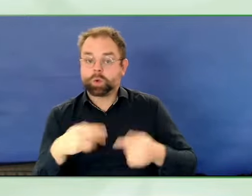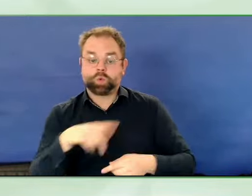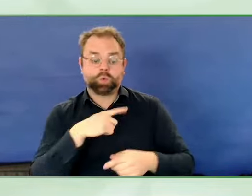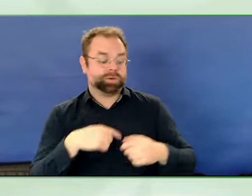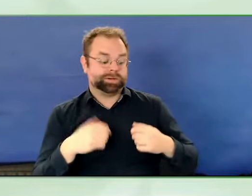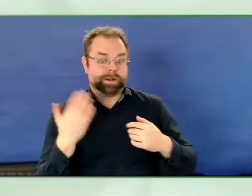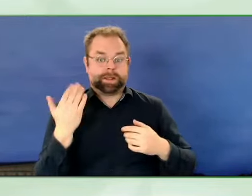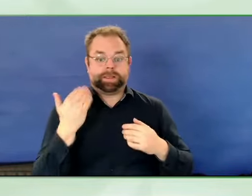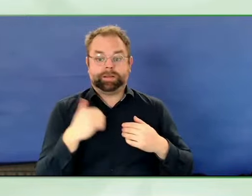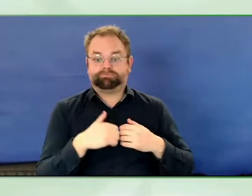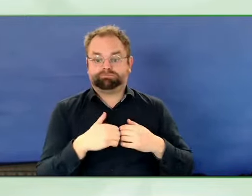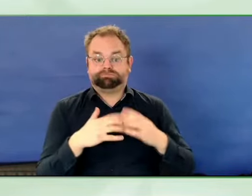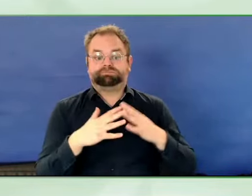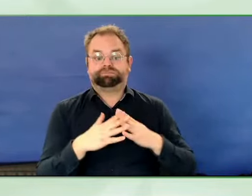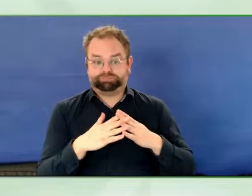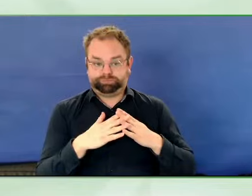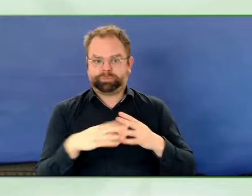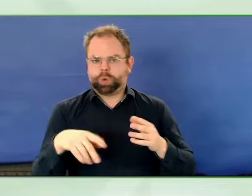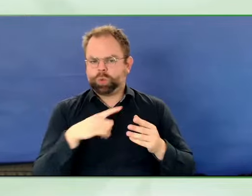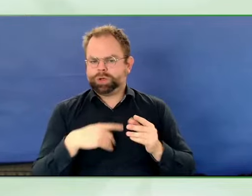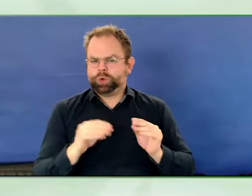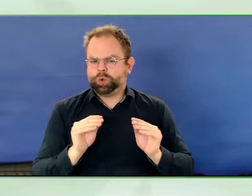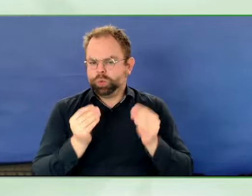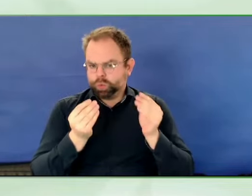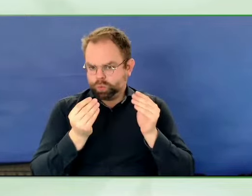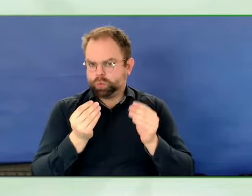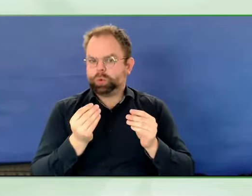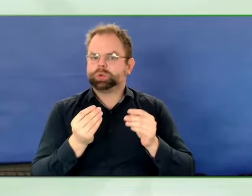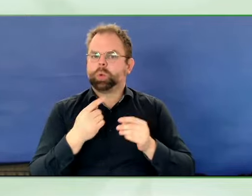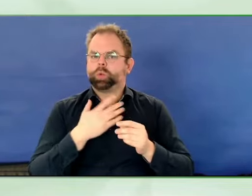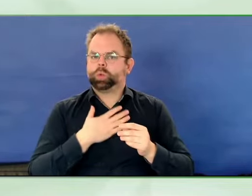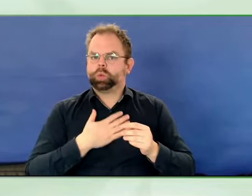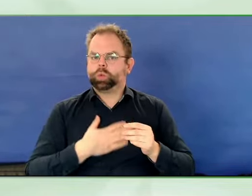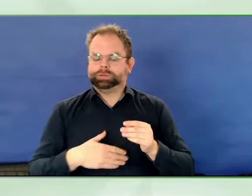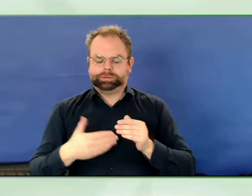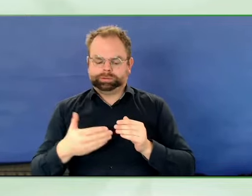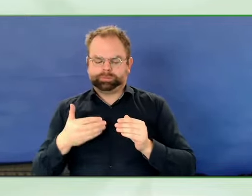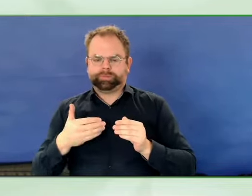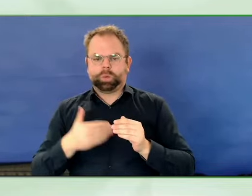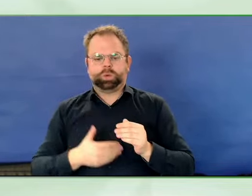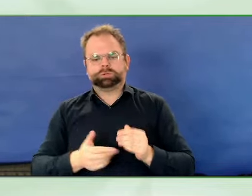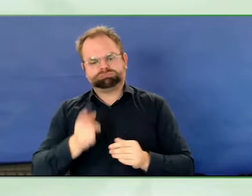Absolutely, I think that yesterday you mentioned that.